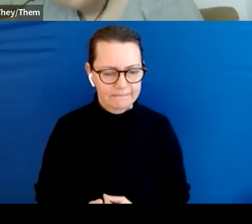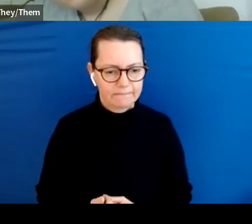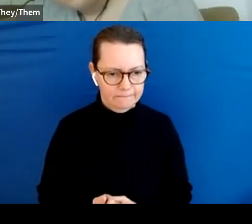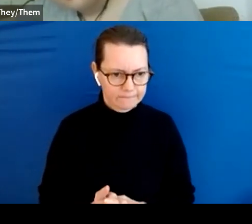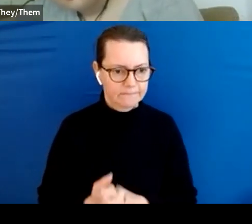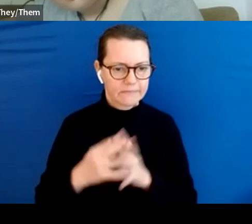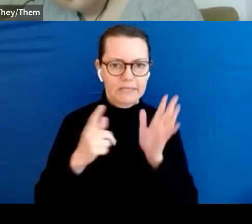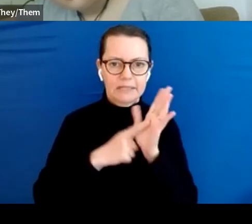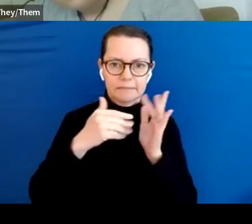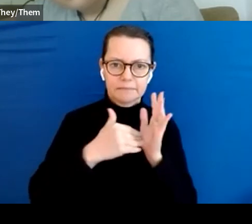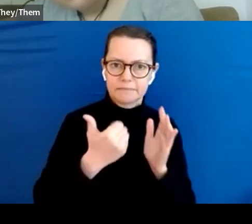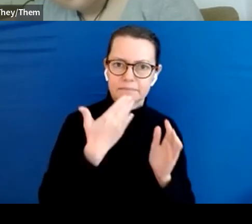I'll thank you.